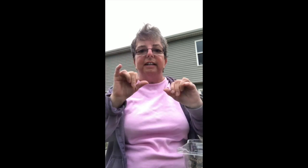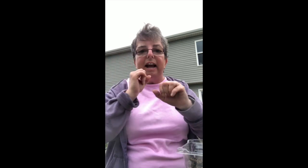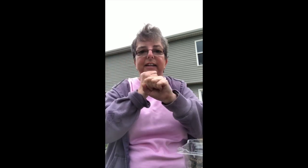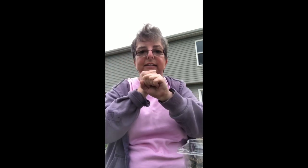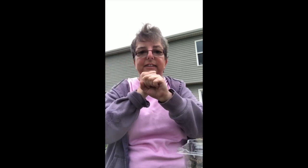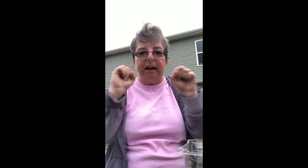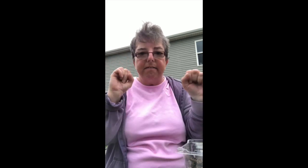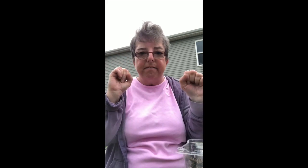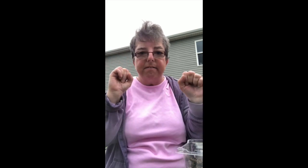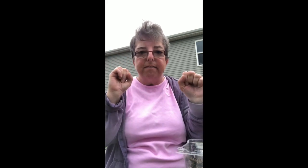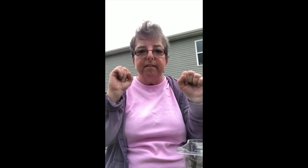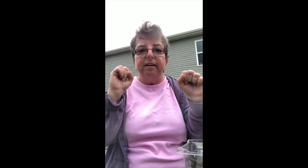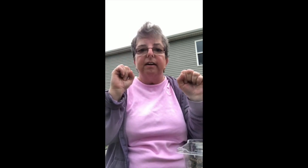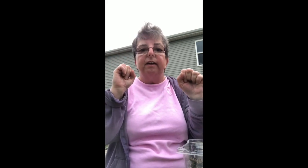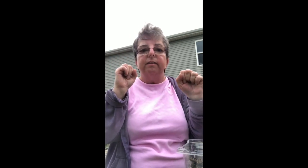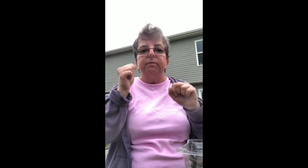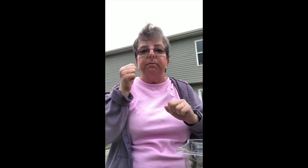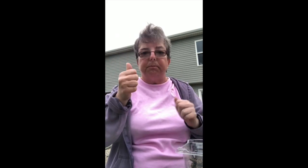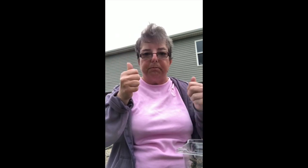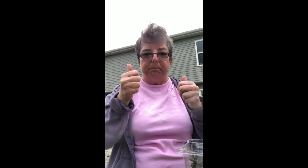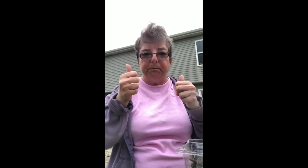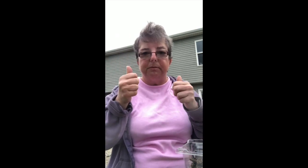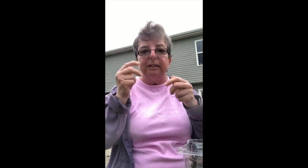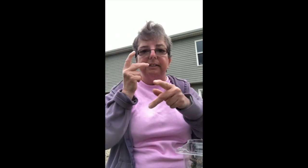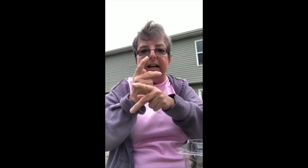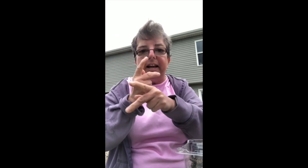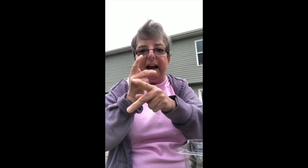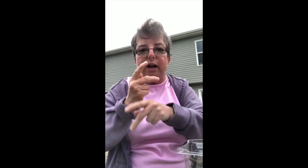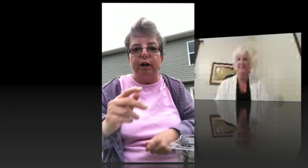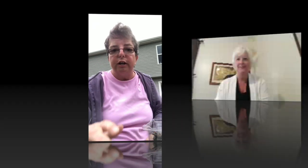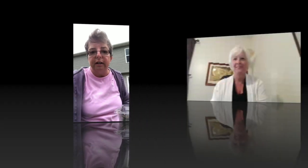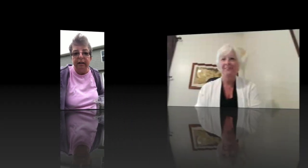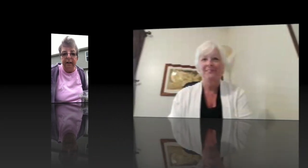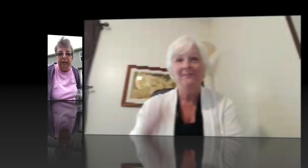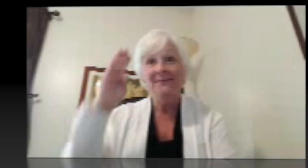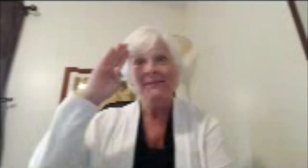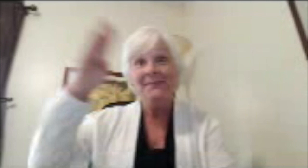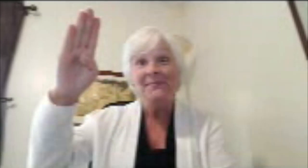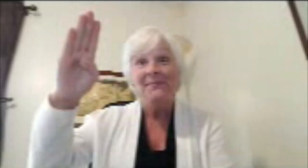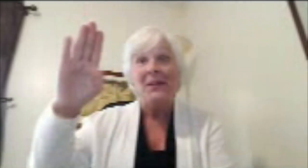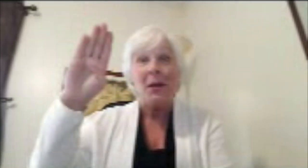Stay safe, okay? Take care. Hi there!